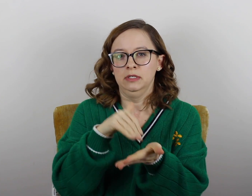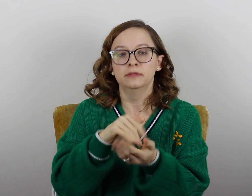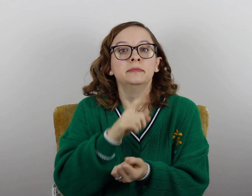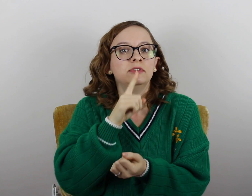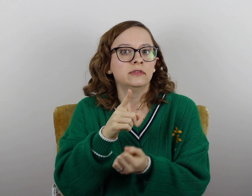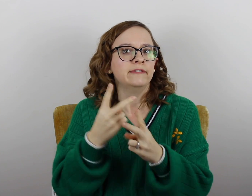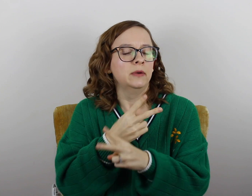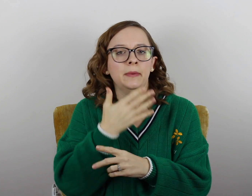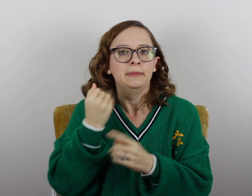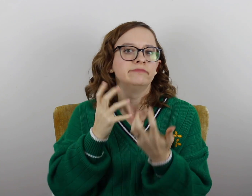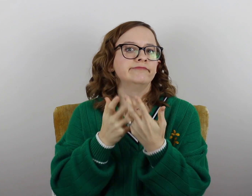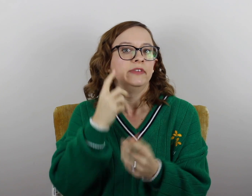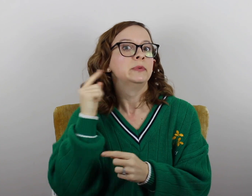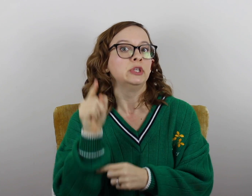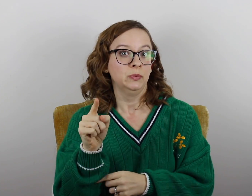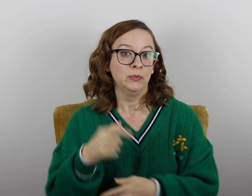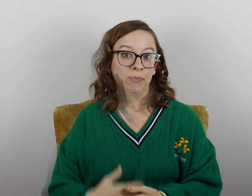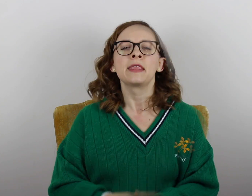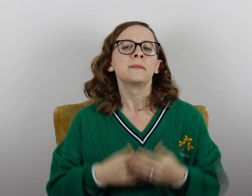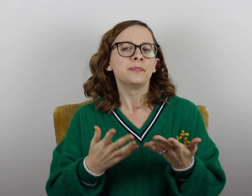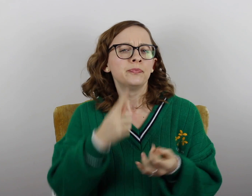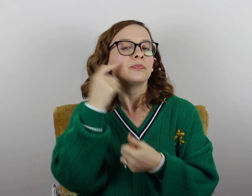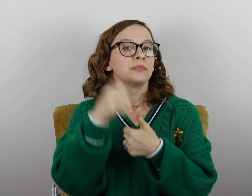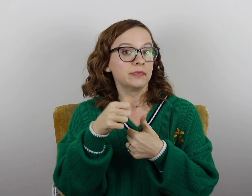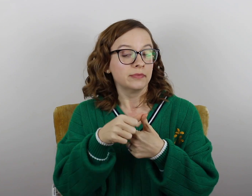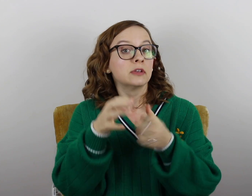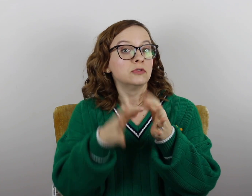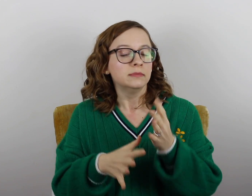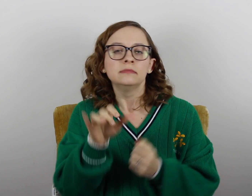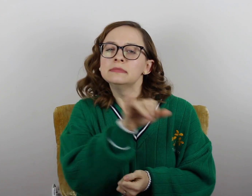But, speak to your doctor about that and make sure to figure out what best works for you.